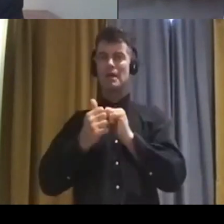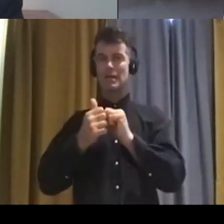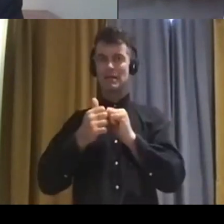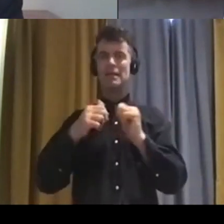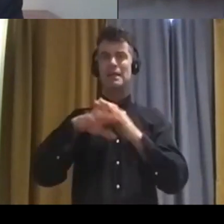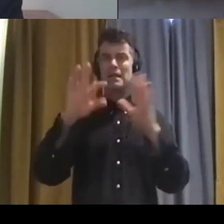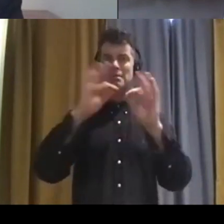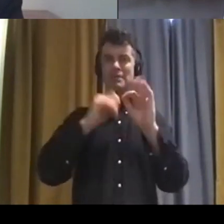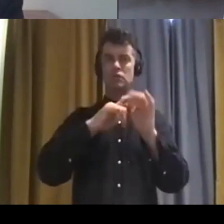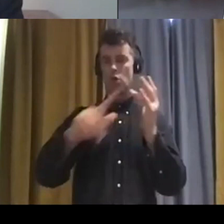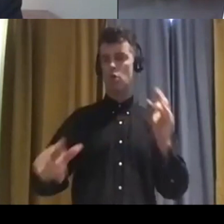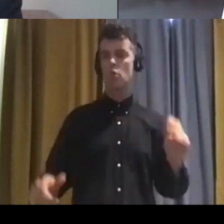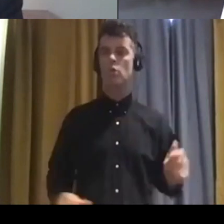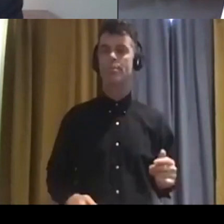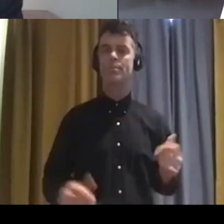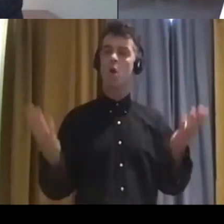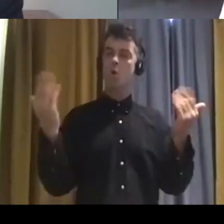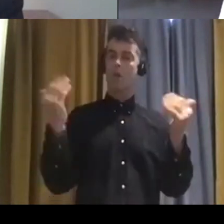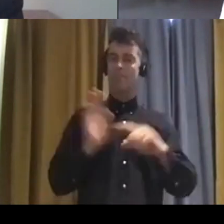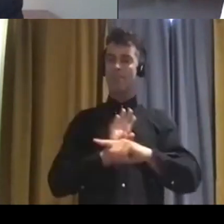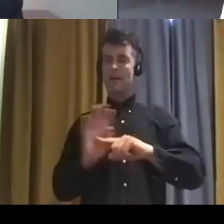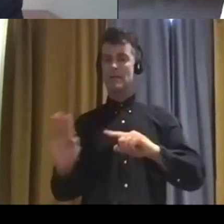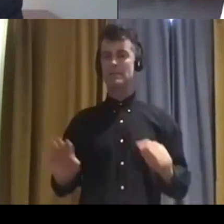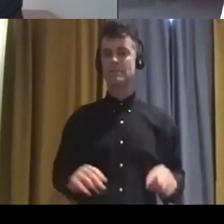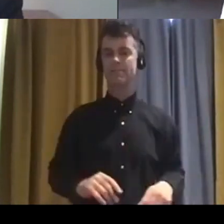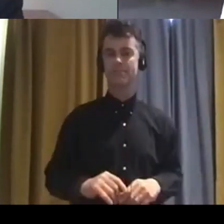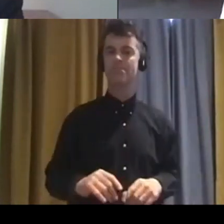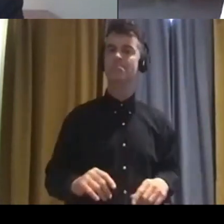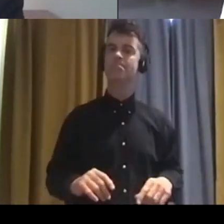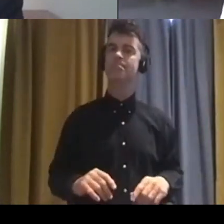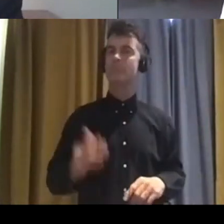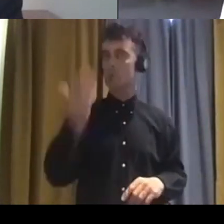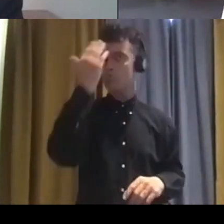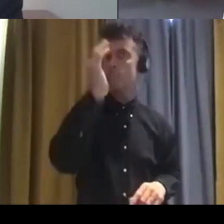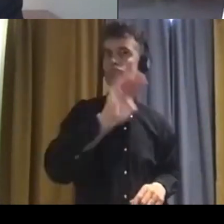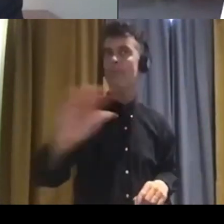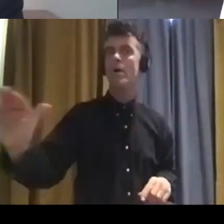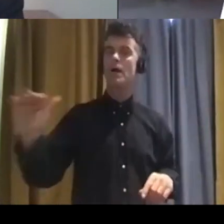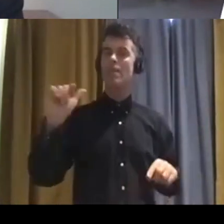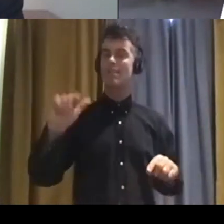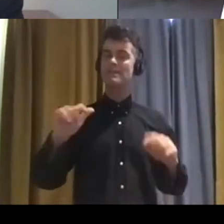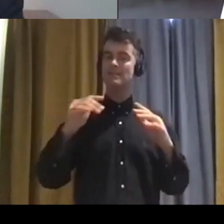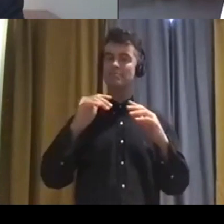welcome panelists. Just a reminder as well as this is a webinar if you have any questions